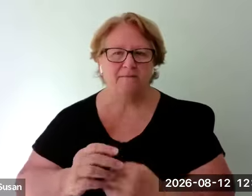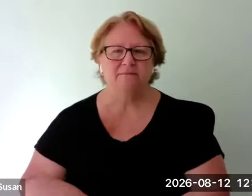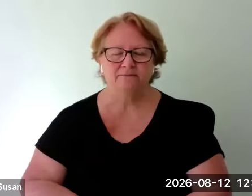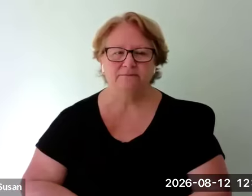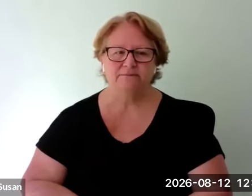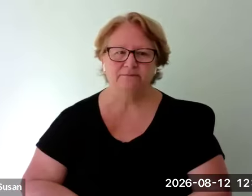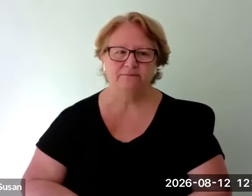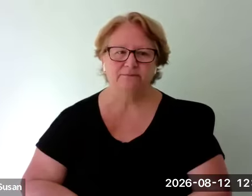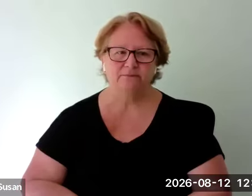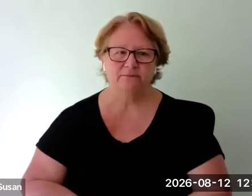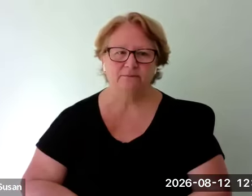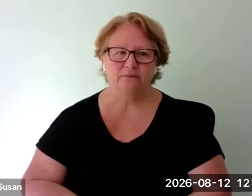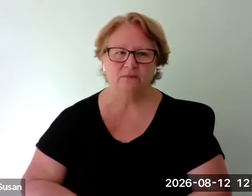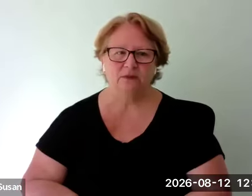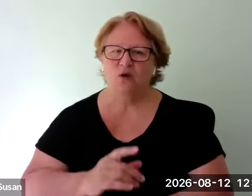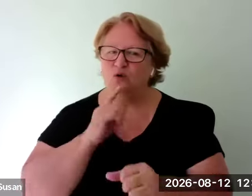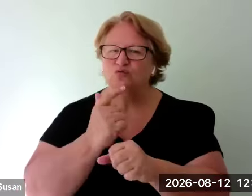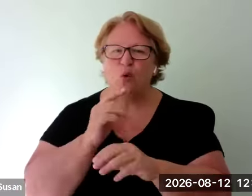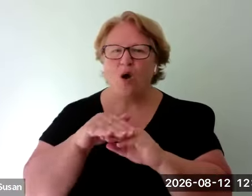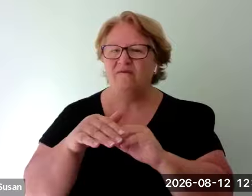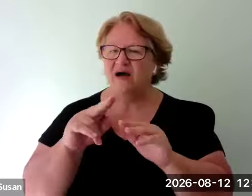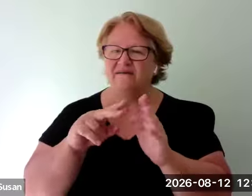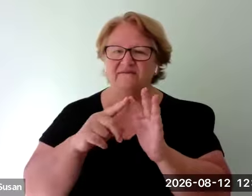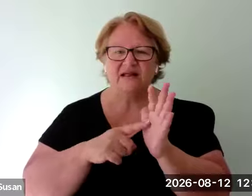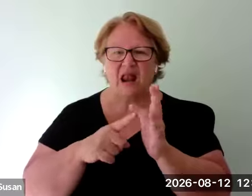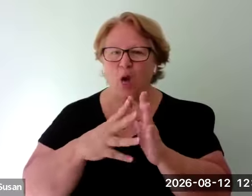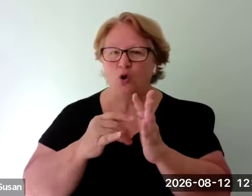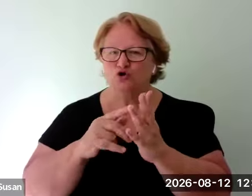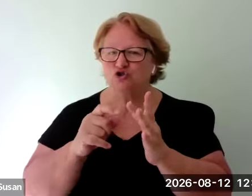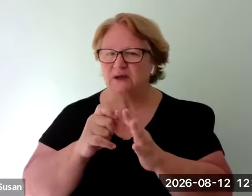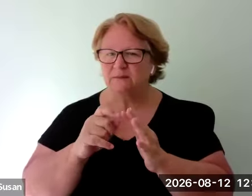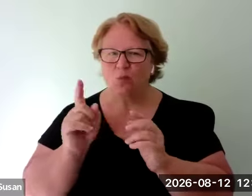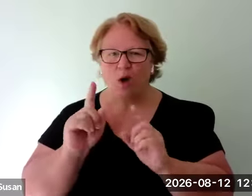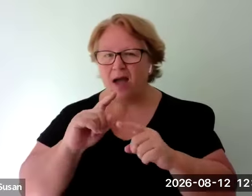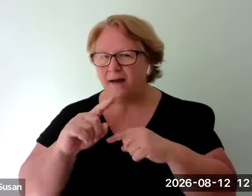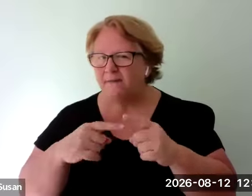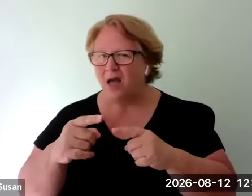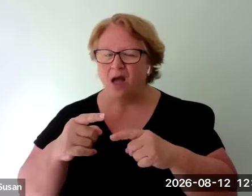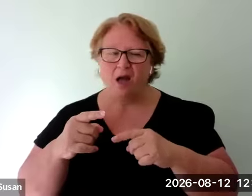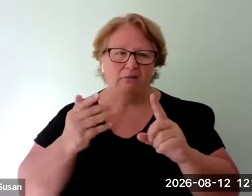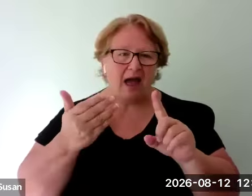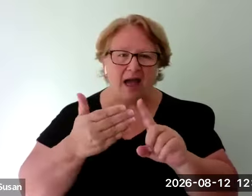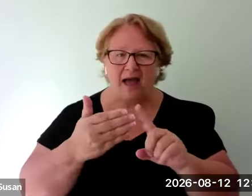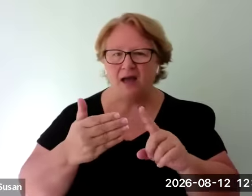the Disability Research Leadership Program the disability research leaders program. We're going